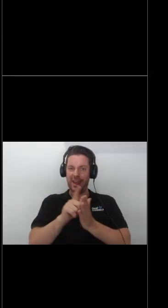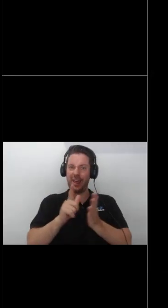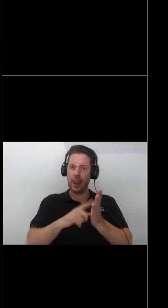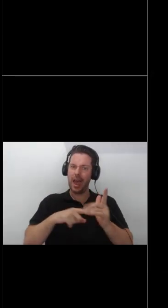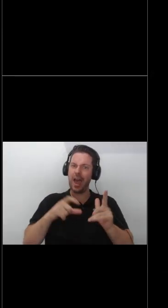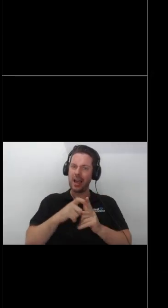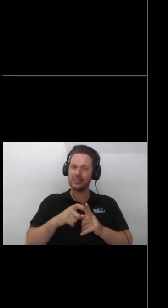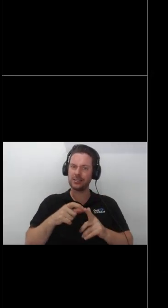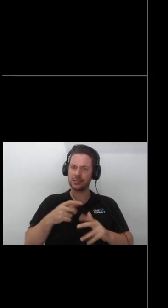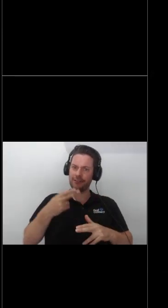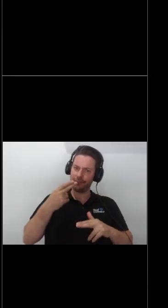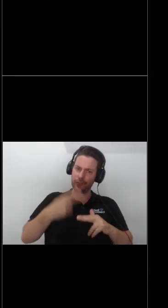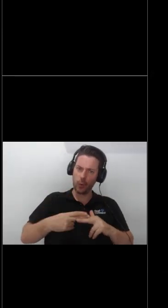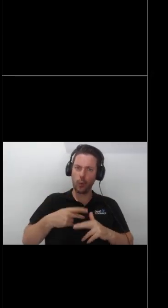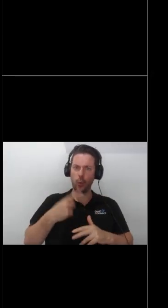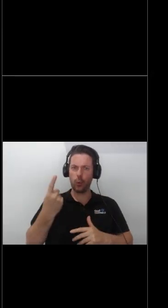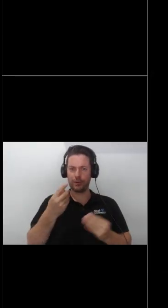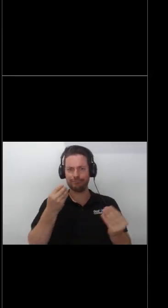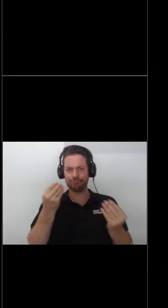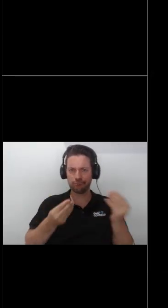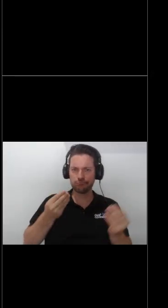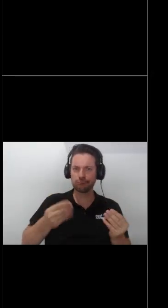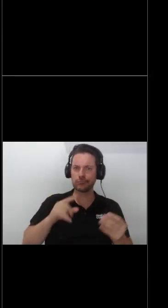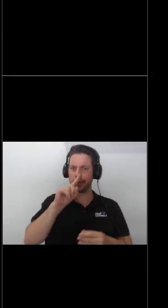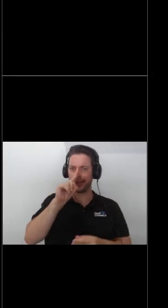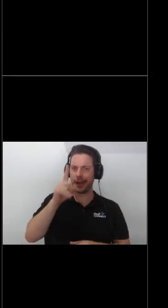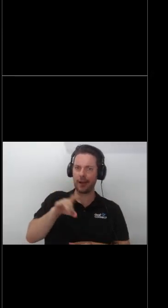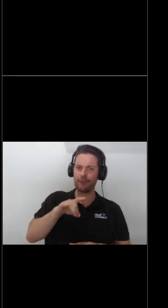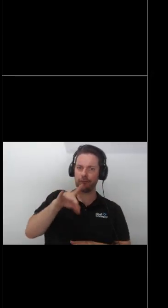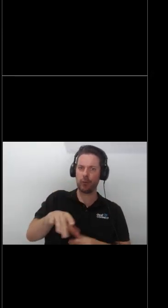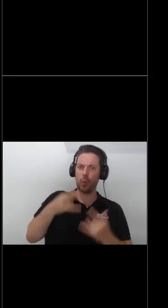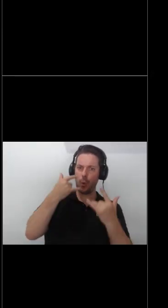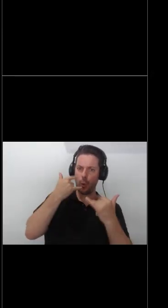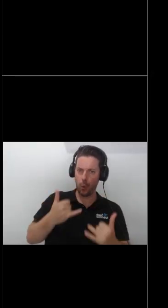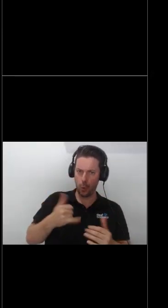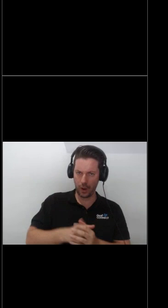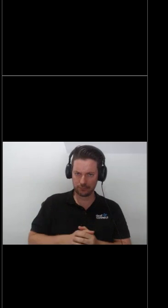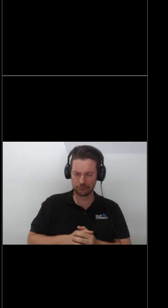And then secondly, the merits test, look, that's a little bit more involved.